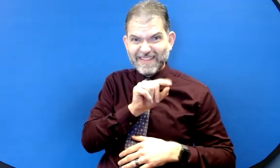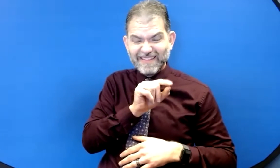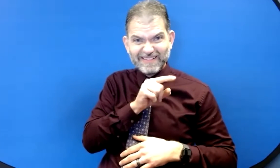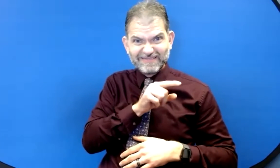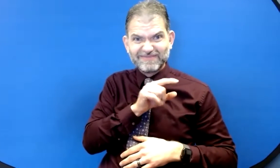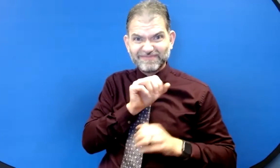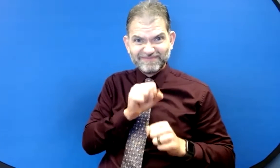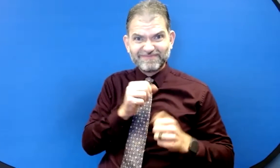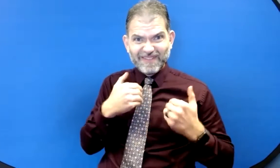ASL Interpreter: or even 20,